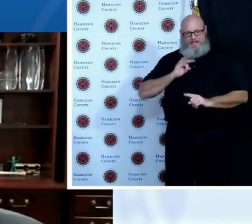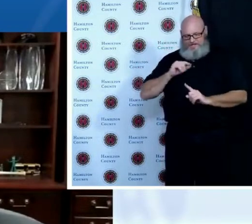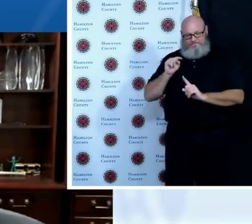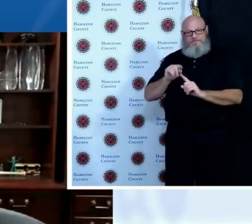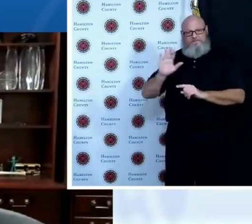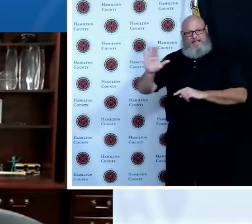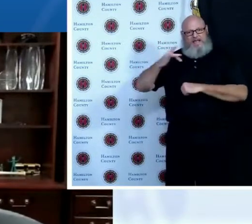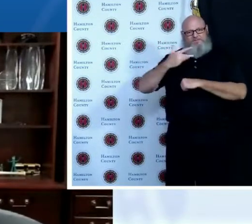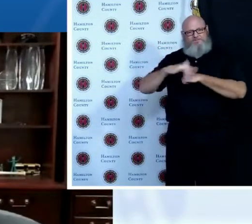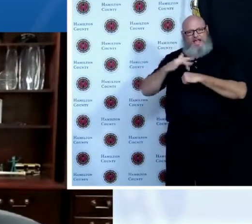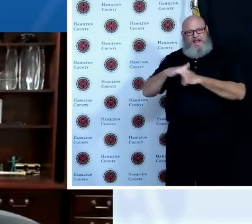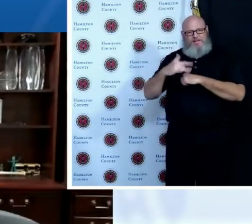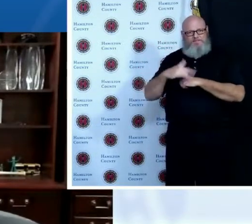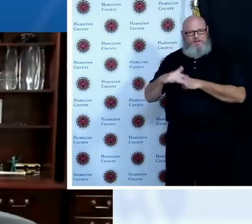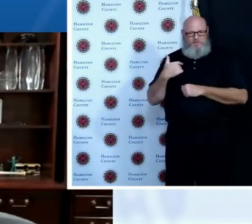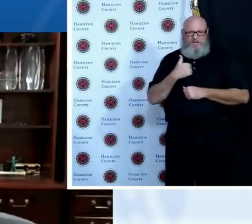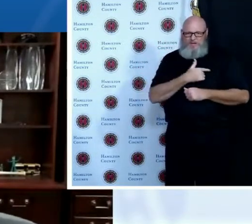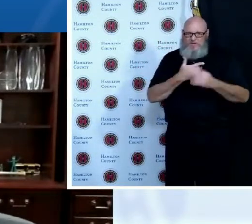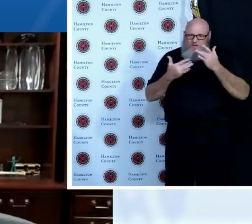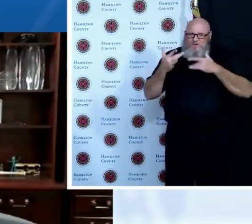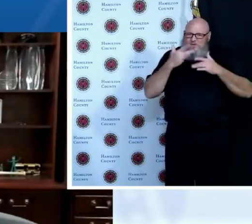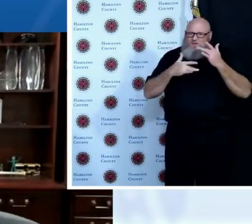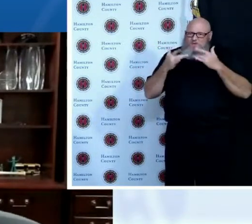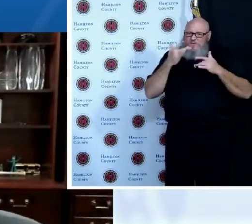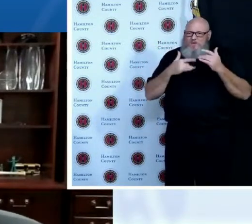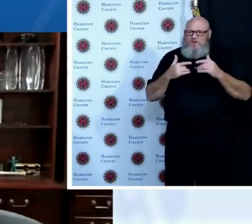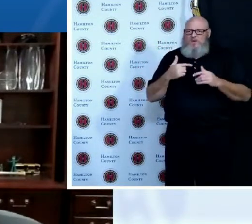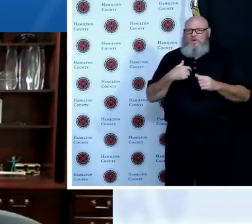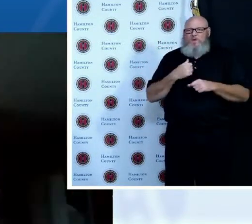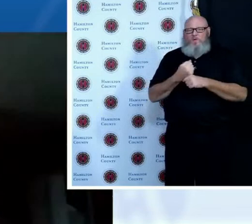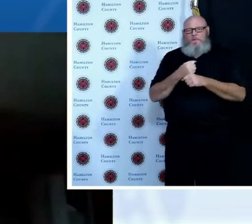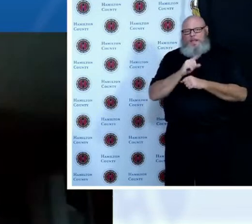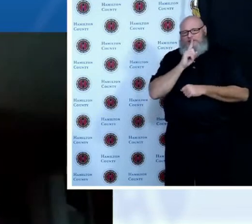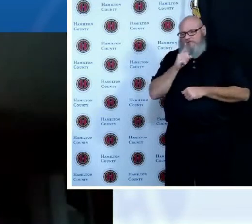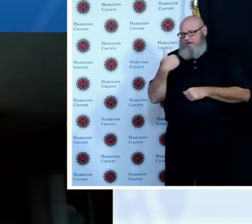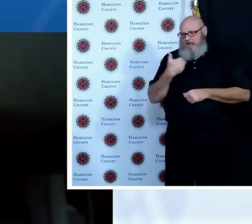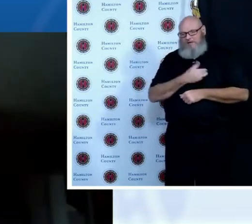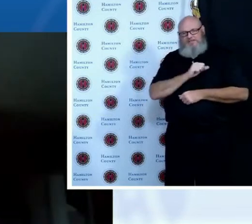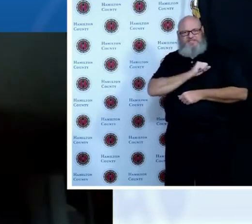that we always create a very safe environment for all of our patients and how is staffing how